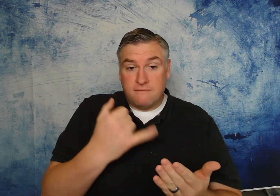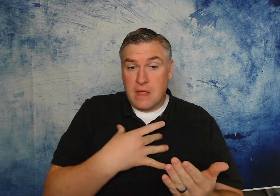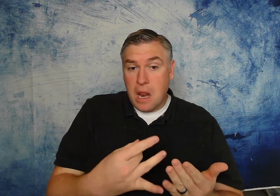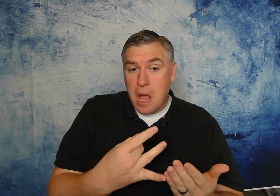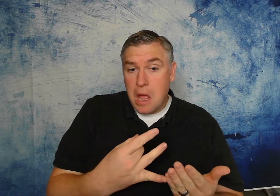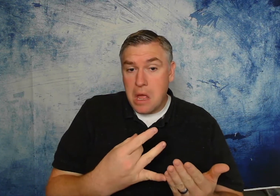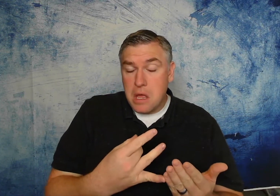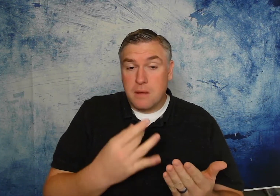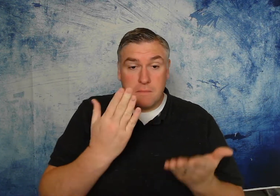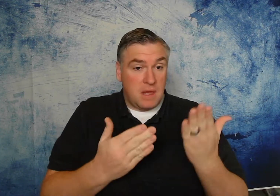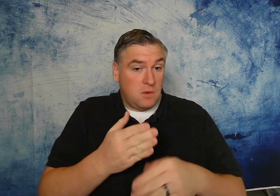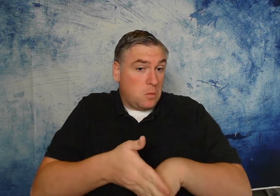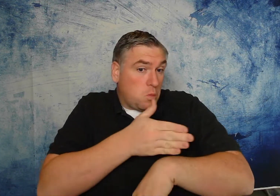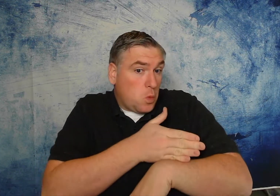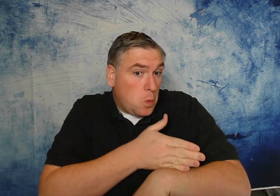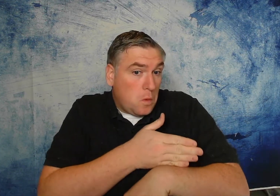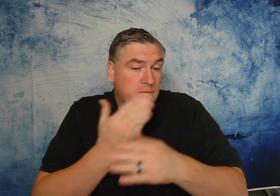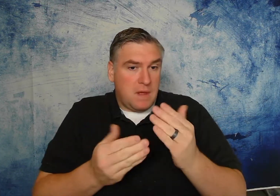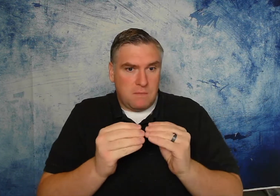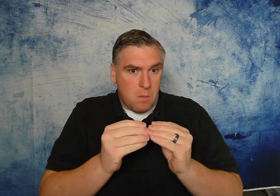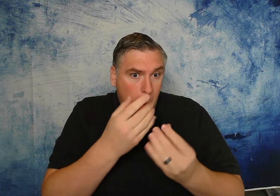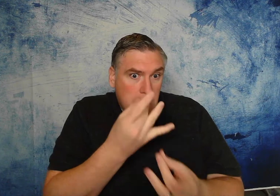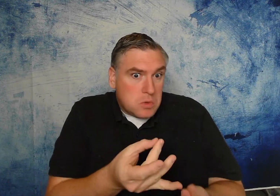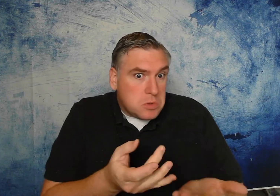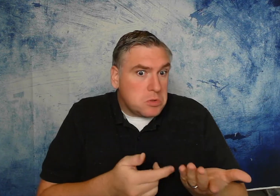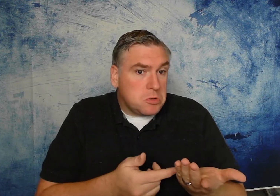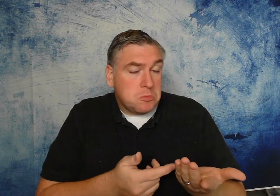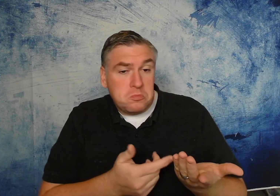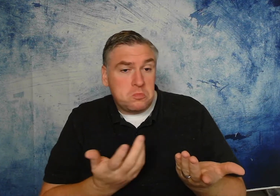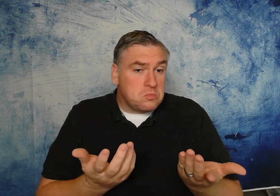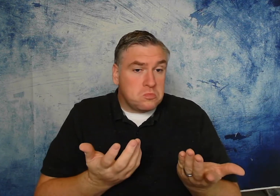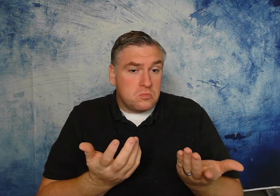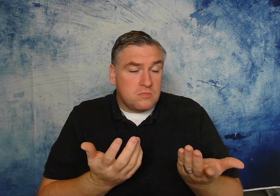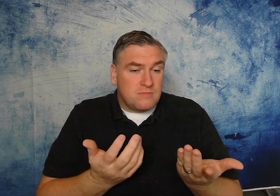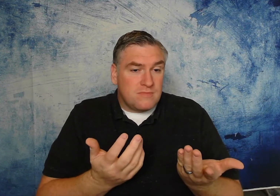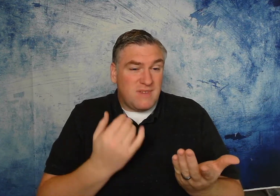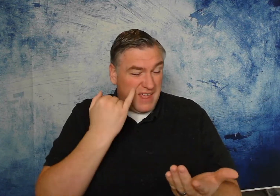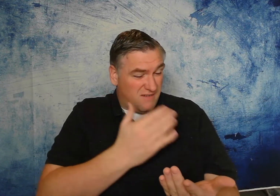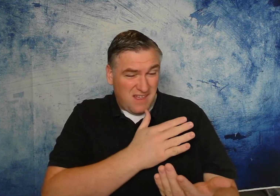see if they like it, see if maybe the book gets better, maybe it gets more interesting,